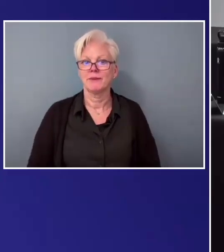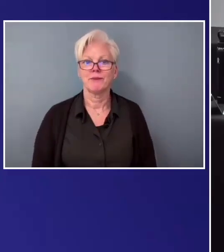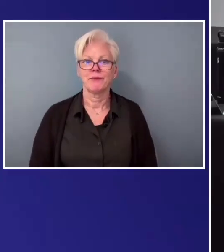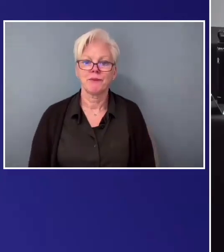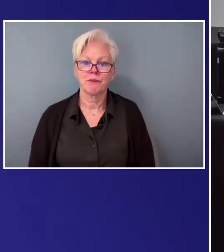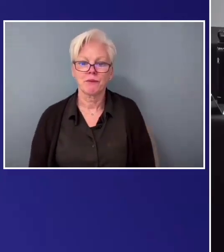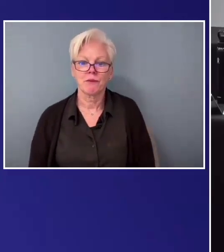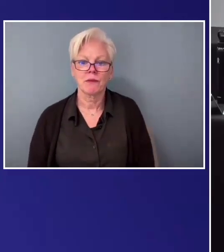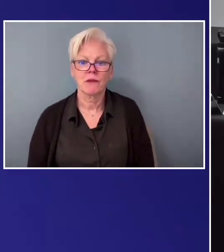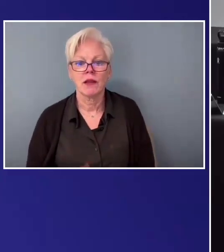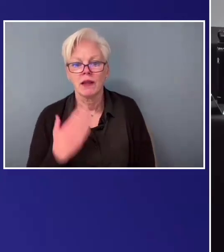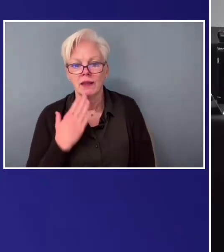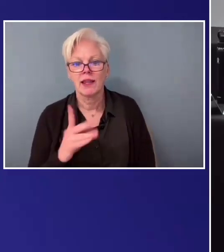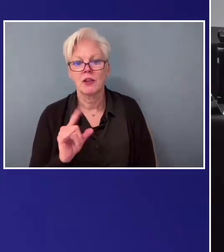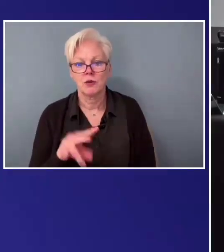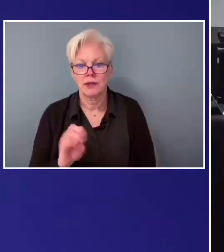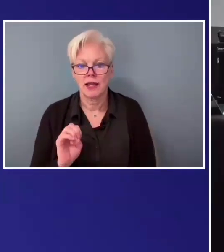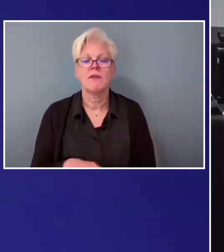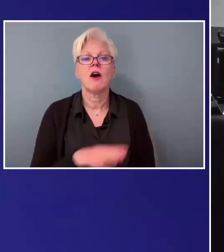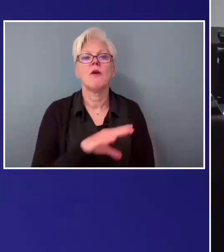Thank you, Dave. Okay, I've got David and then Jeff.